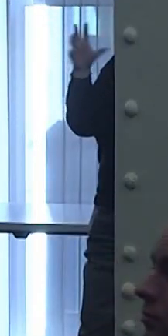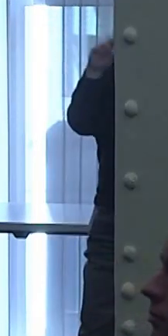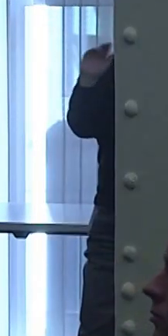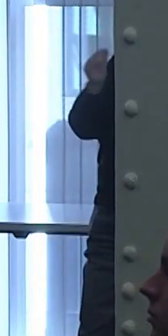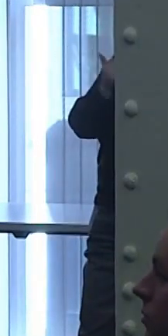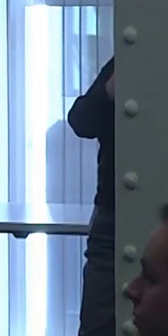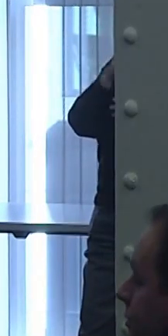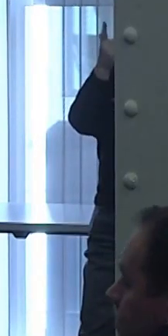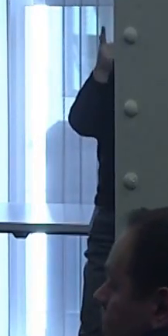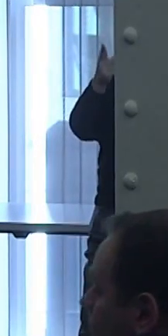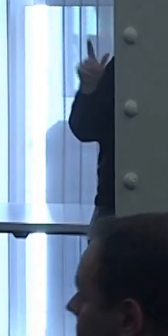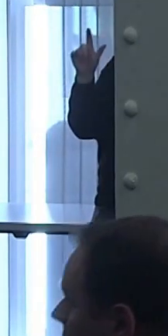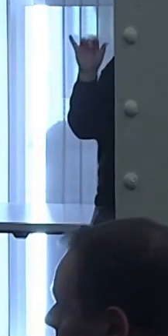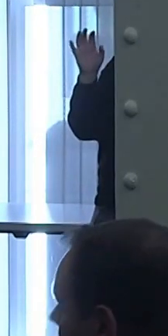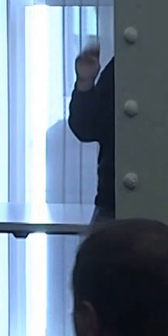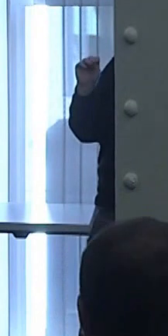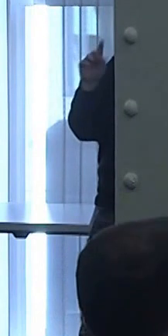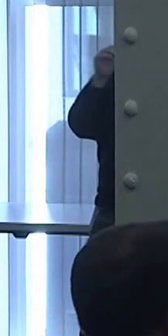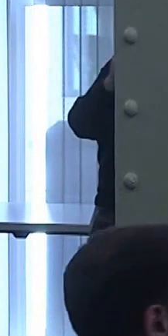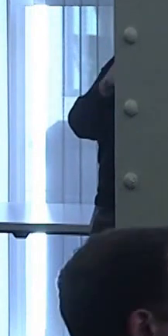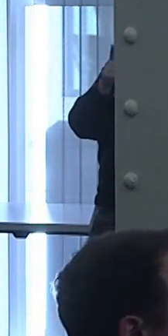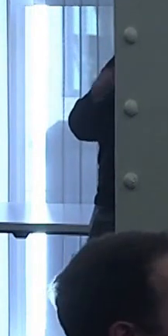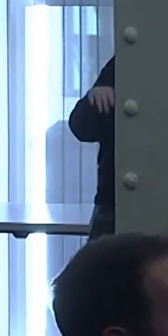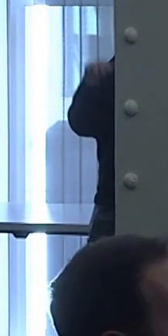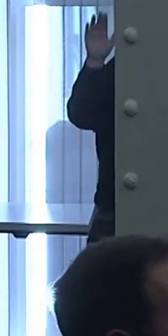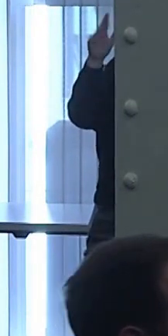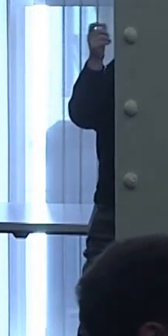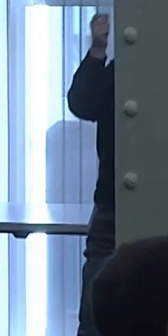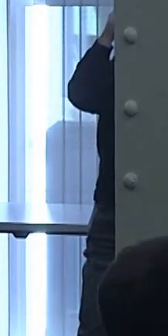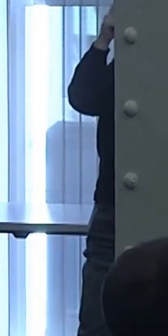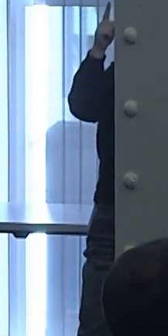helped her make it growing up in (mumbles)